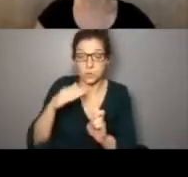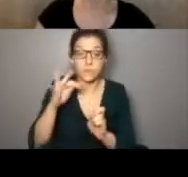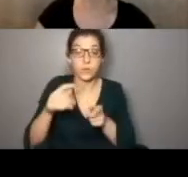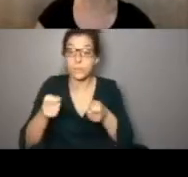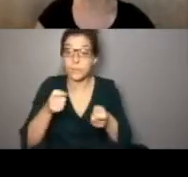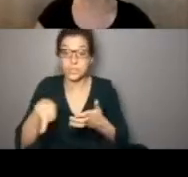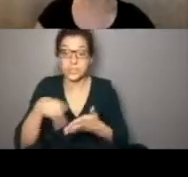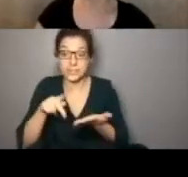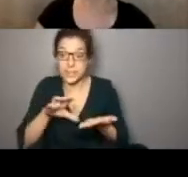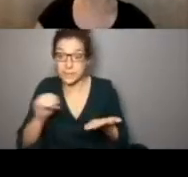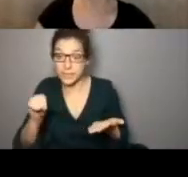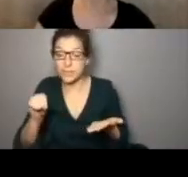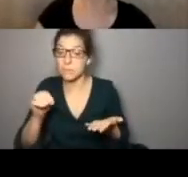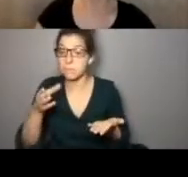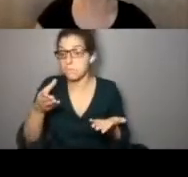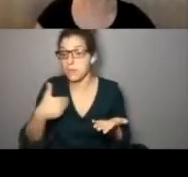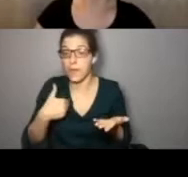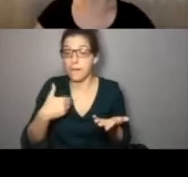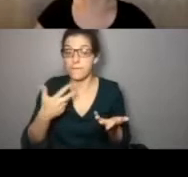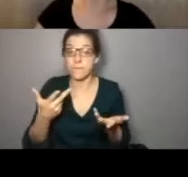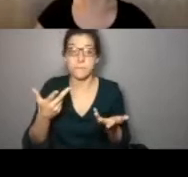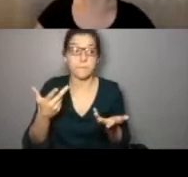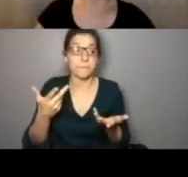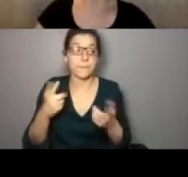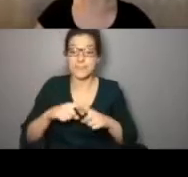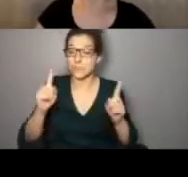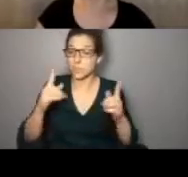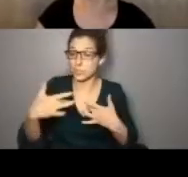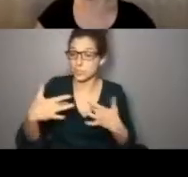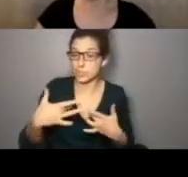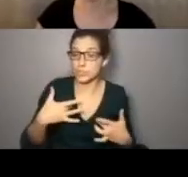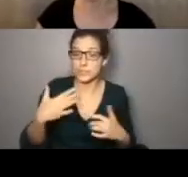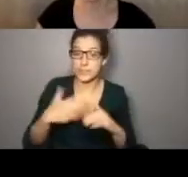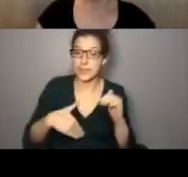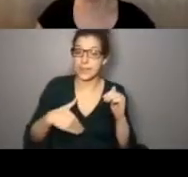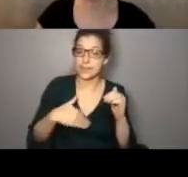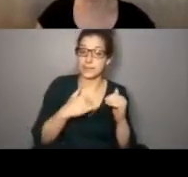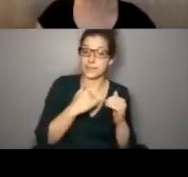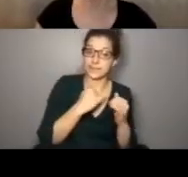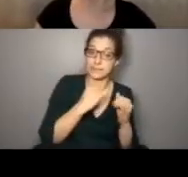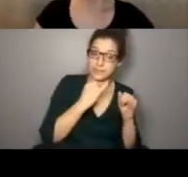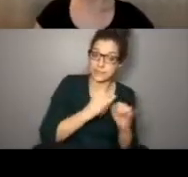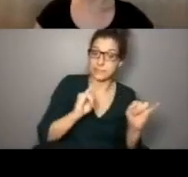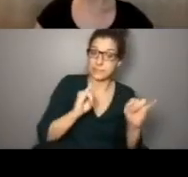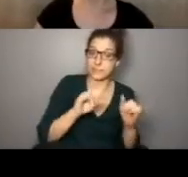managing a Dance Company, you might have some different concerns than independent dance workers